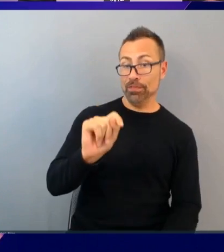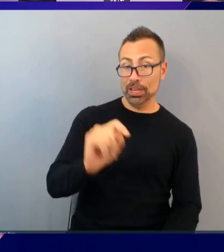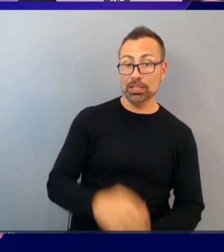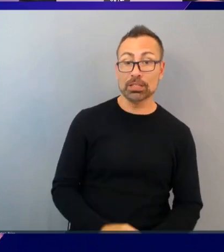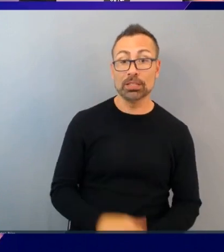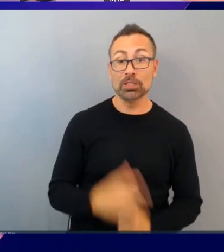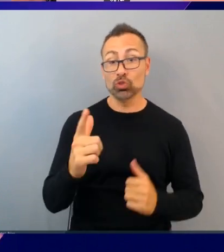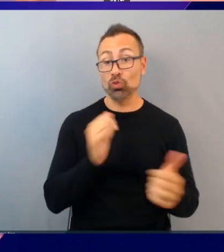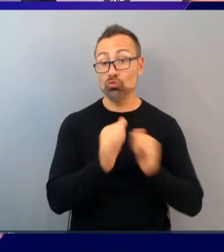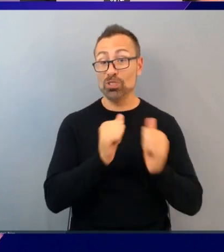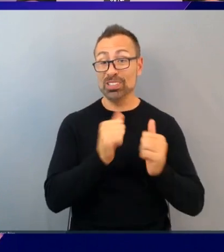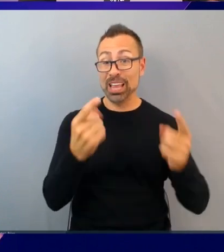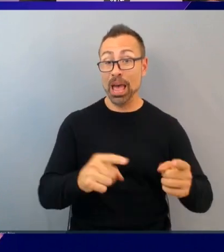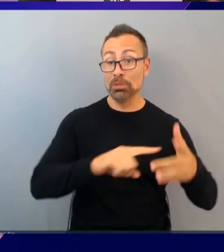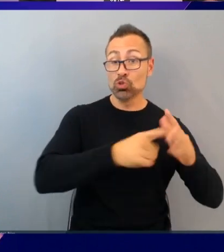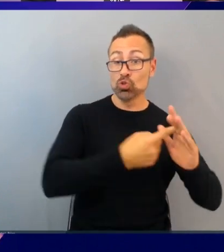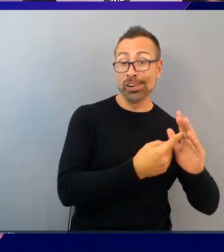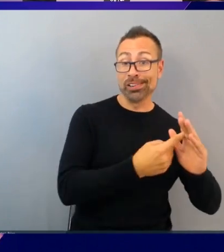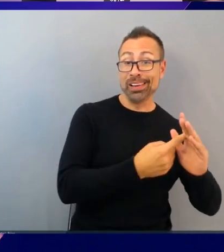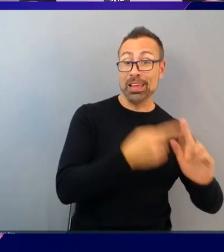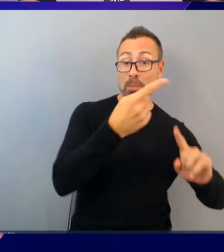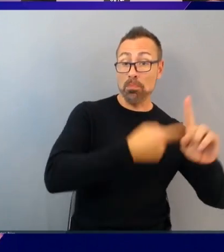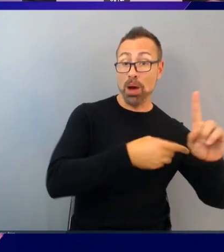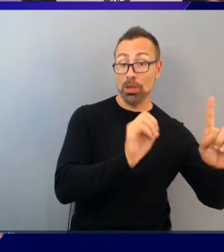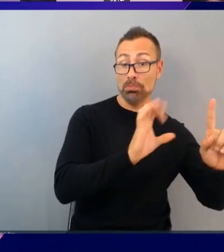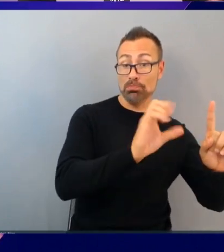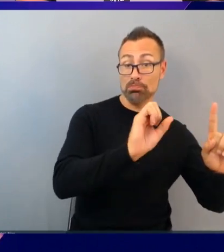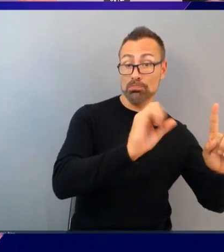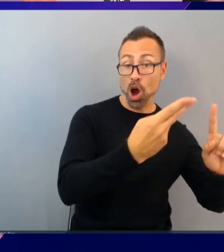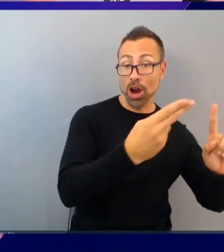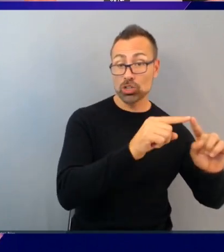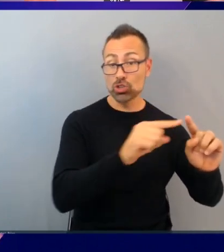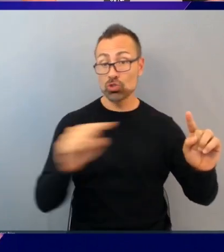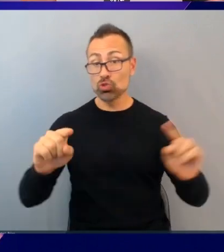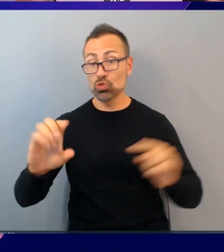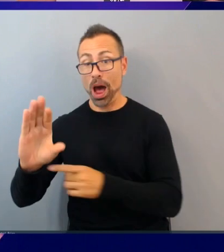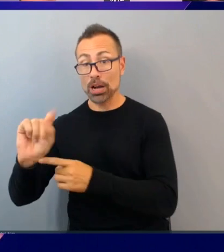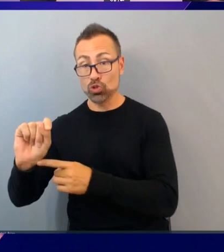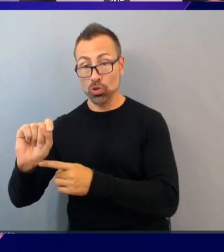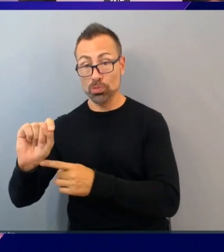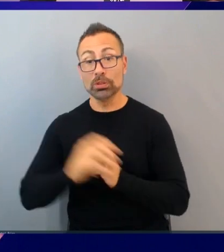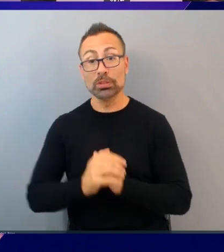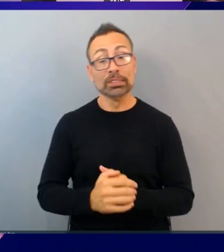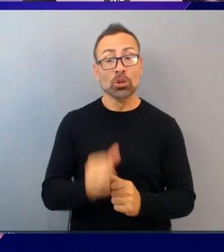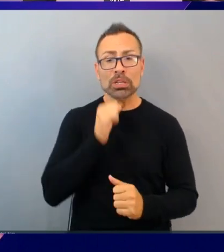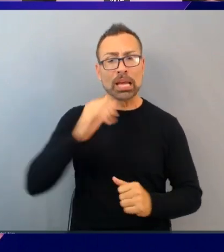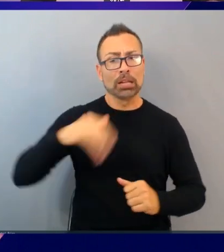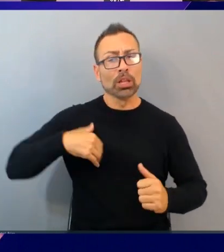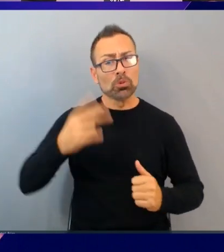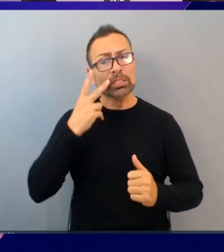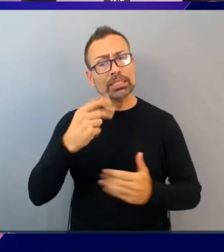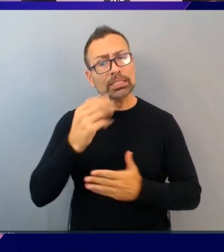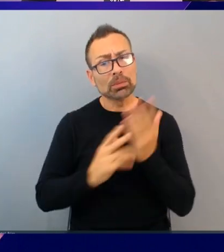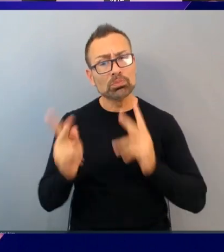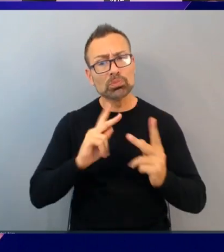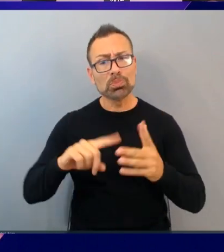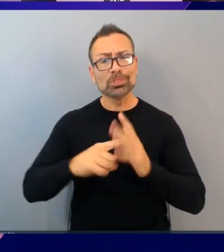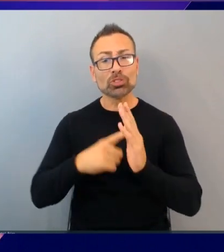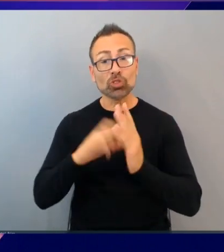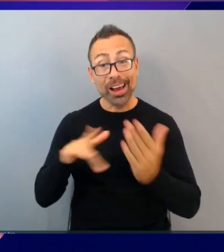So I would say it's absolutely not too late, we've seen lots of first timers start mid-season and make it all the way to the big show. Ooh. - Really? Oh, wow.